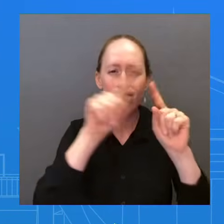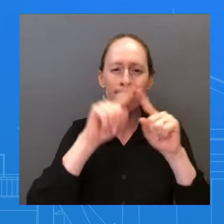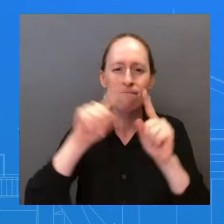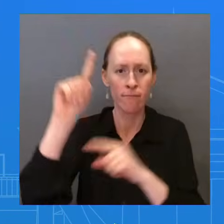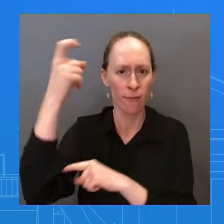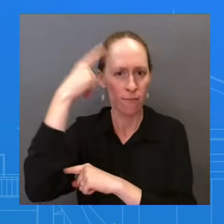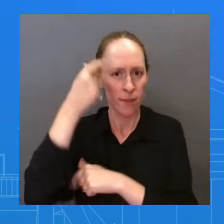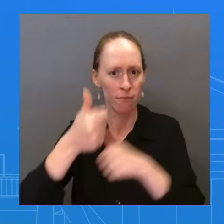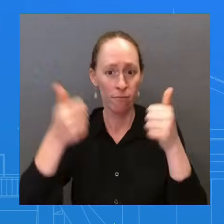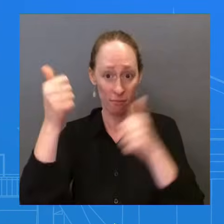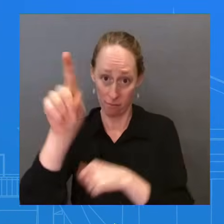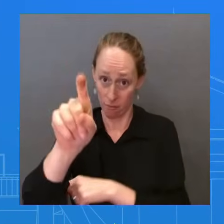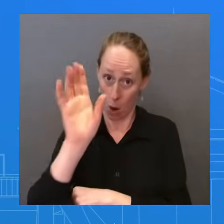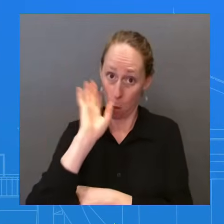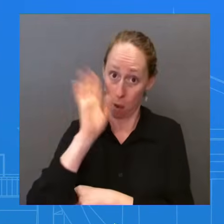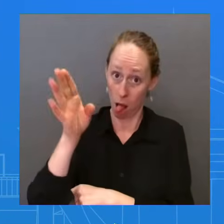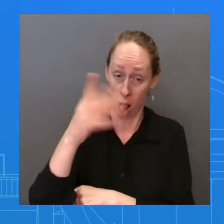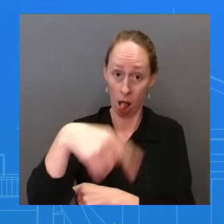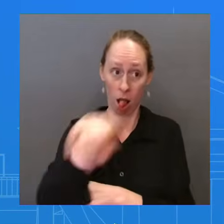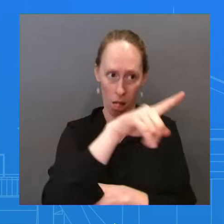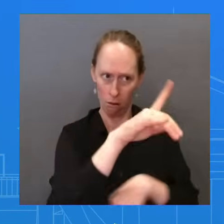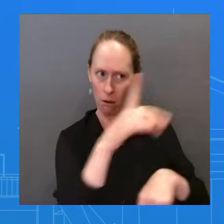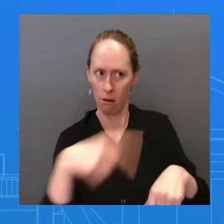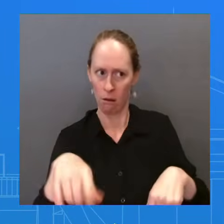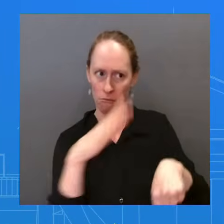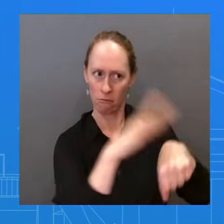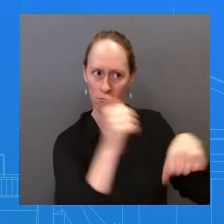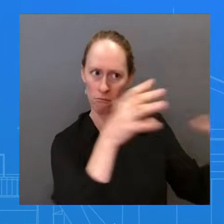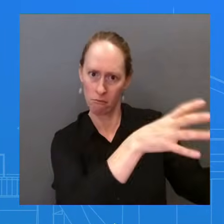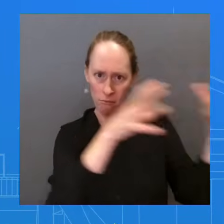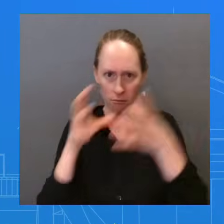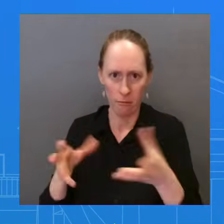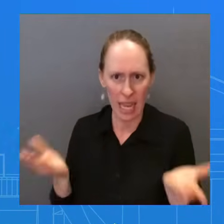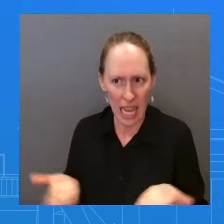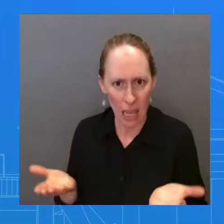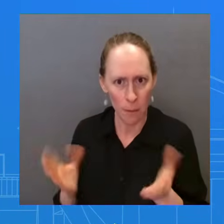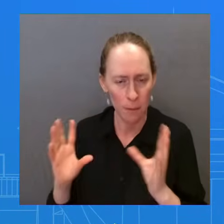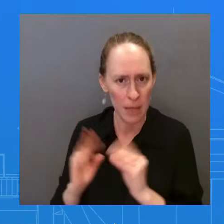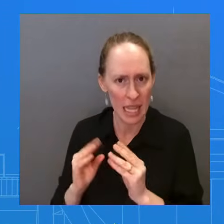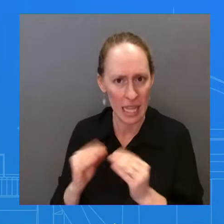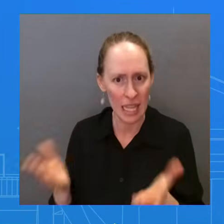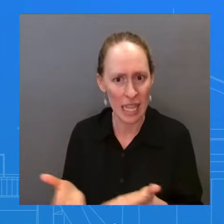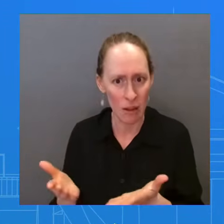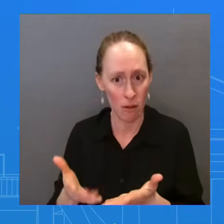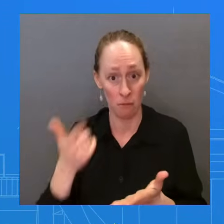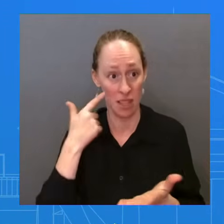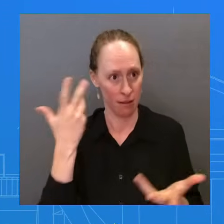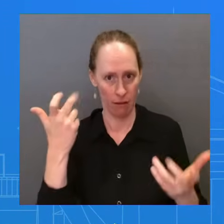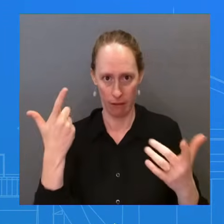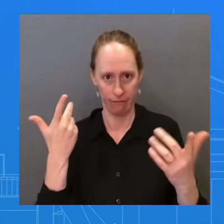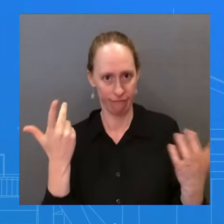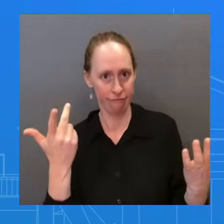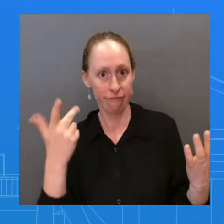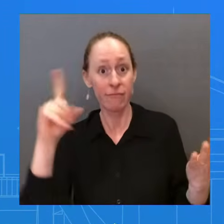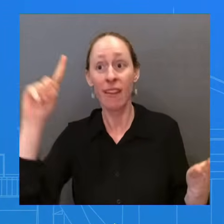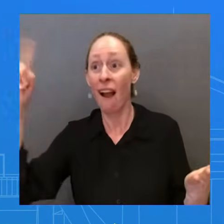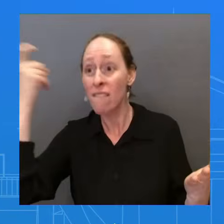in communicating with senior officials there? And also, is there any hope that this business-level engagement with Chinese government officials